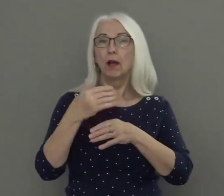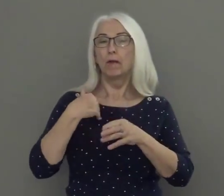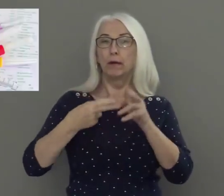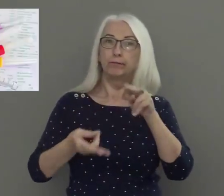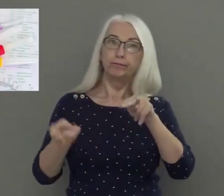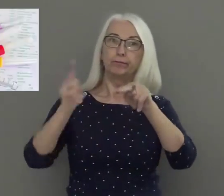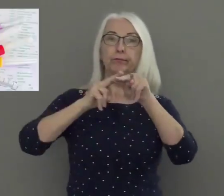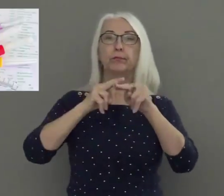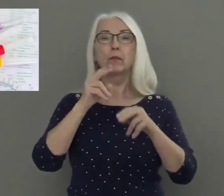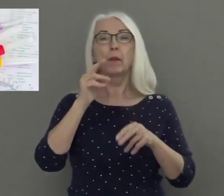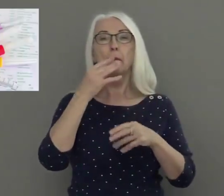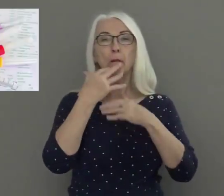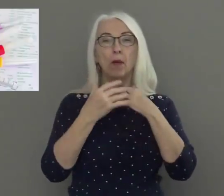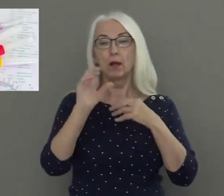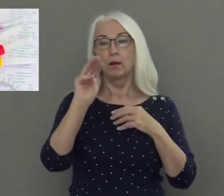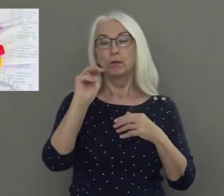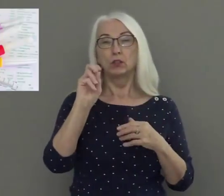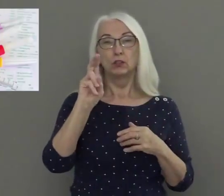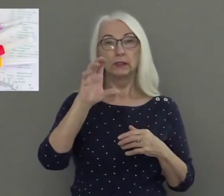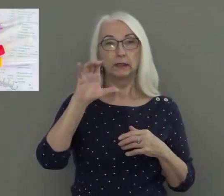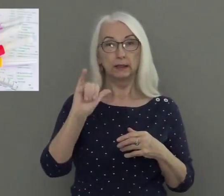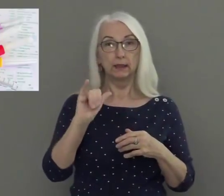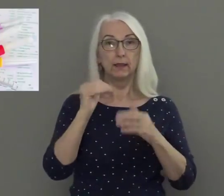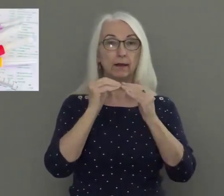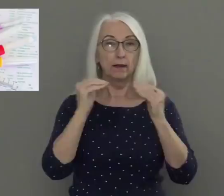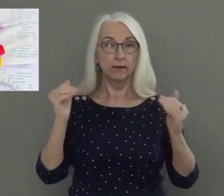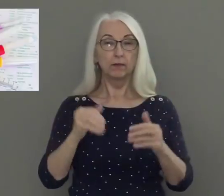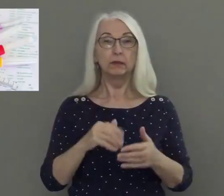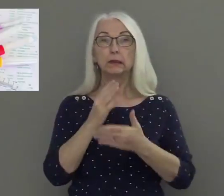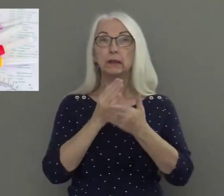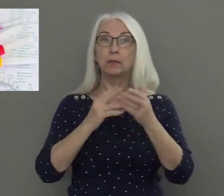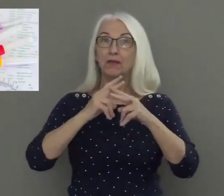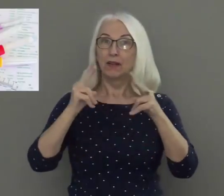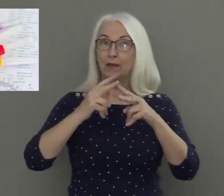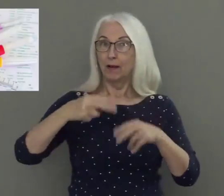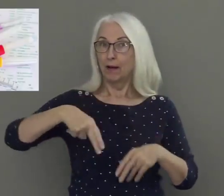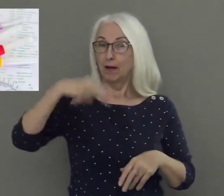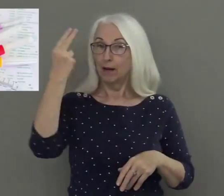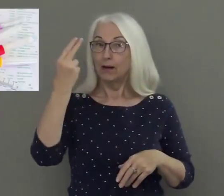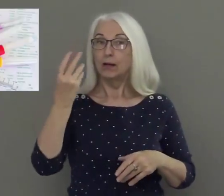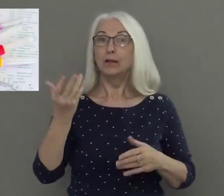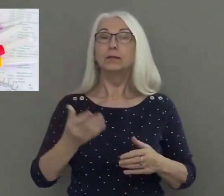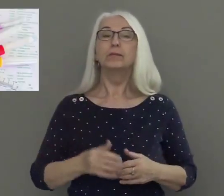elevated toxic blood-mercury levels, some very high.